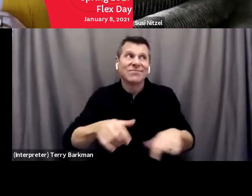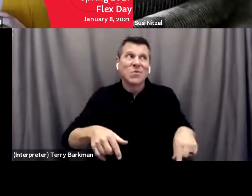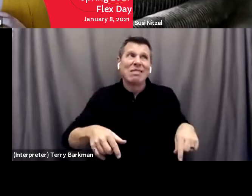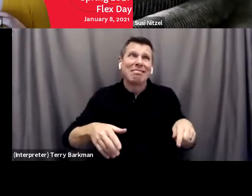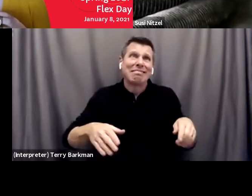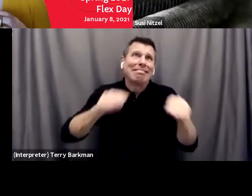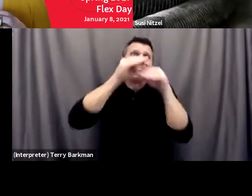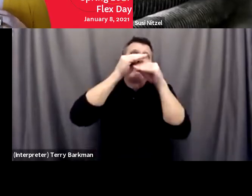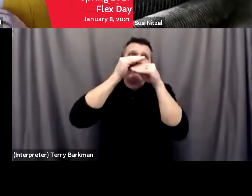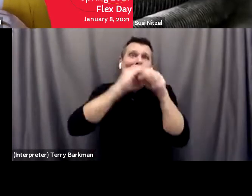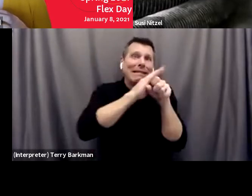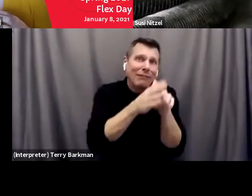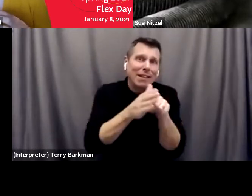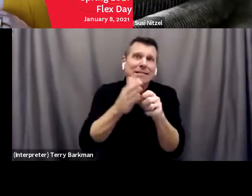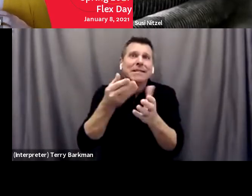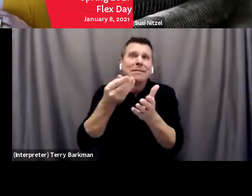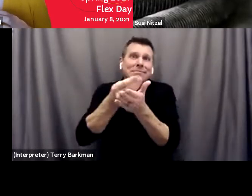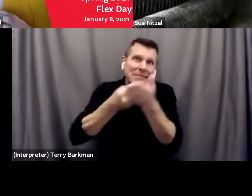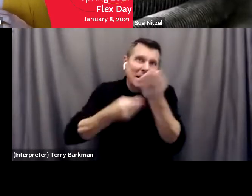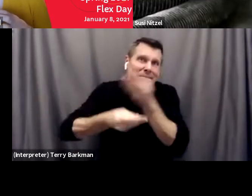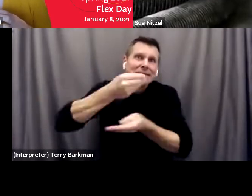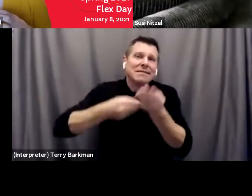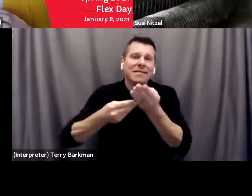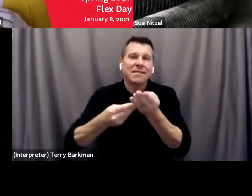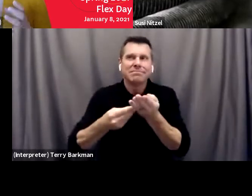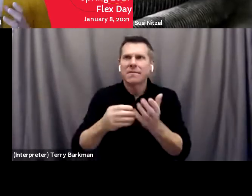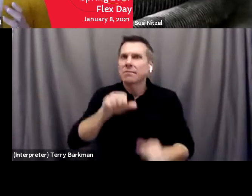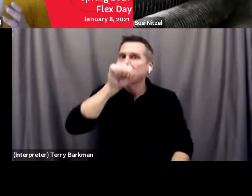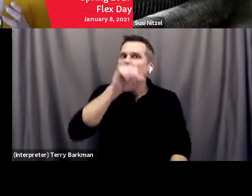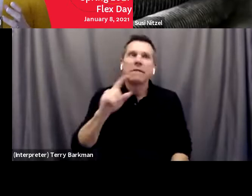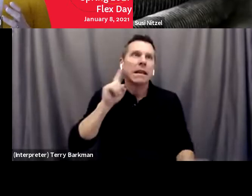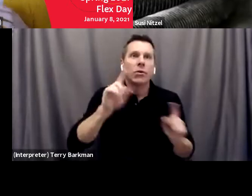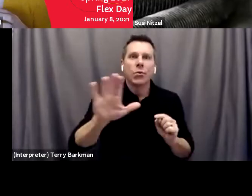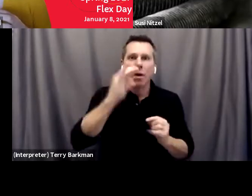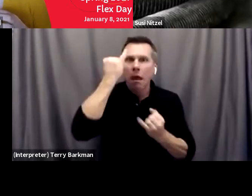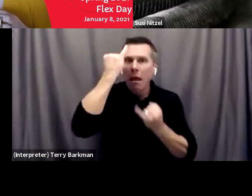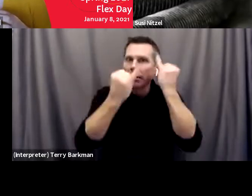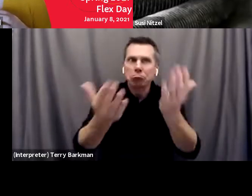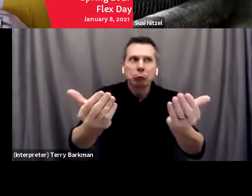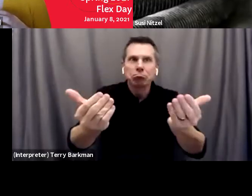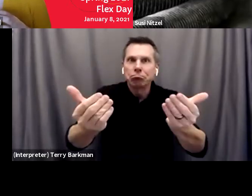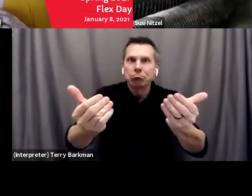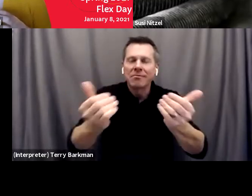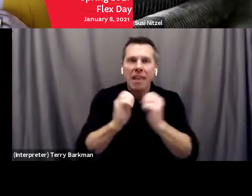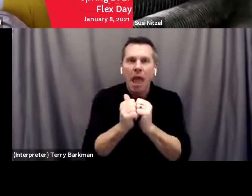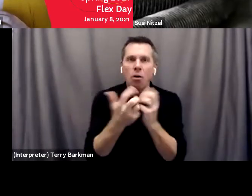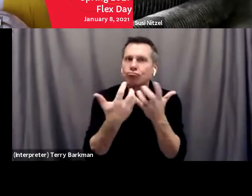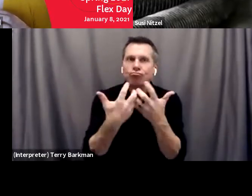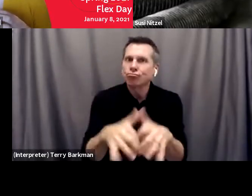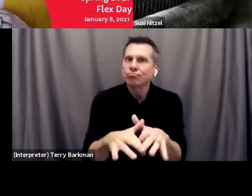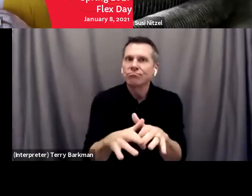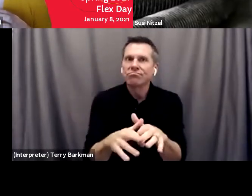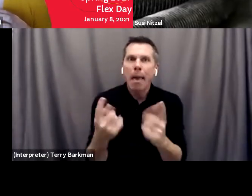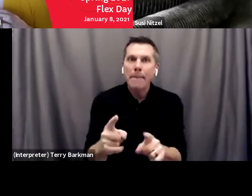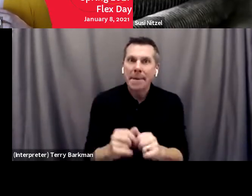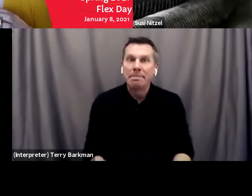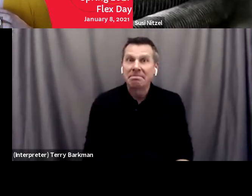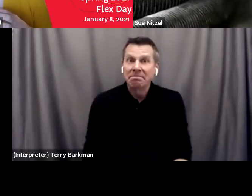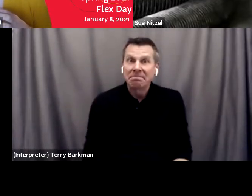things like budget, but like, I would love to hear people have ideas about how we could make that happen. Anybody in those service